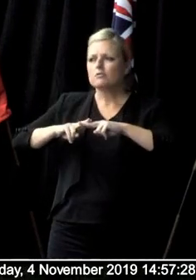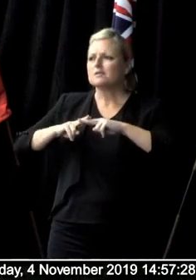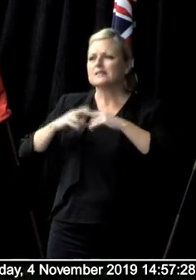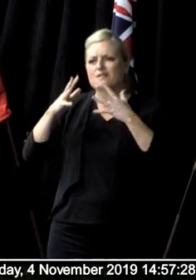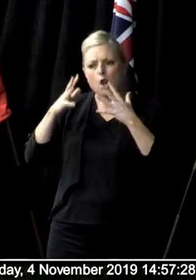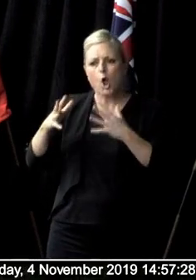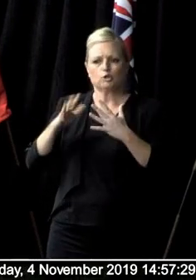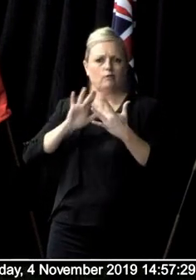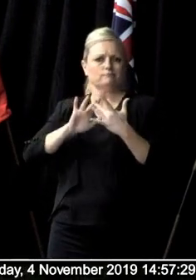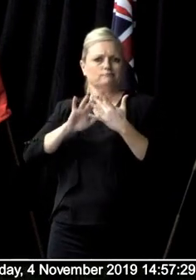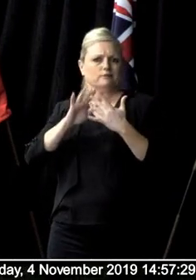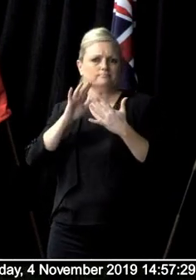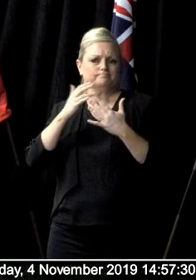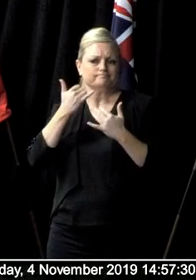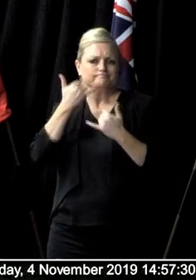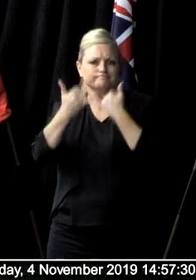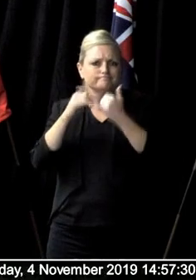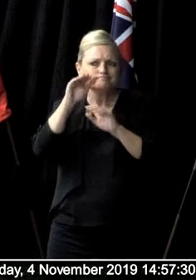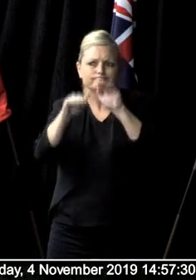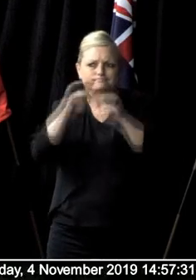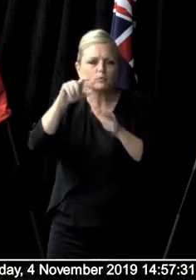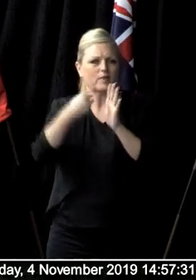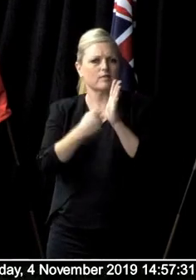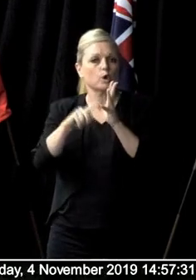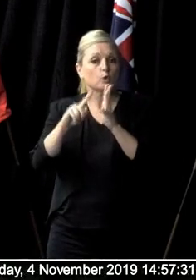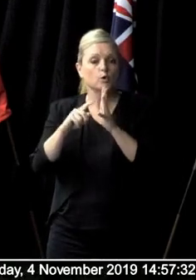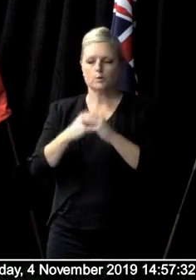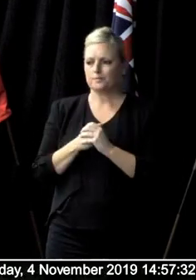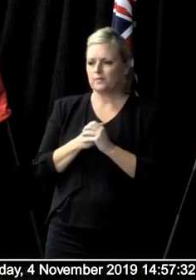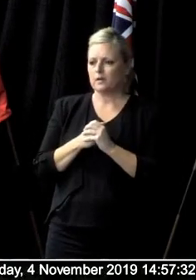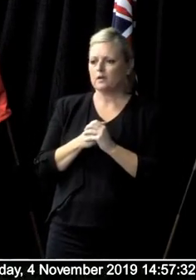That’s right. And the concerns with lack of adjustments range from classroom